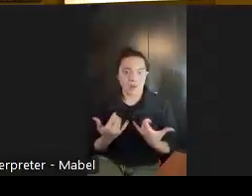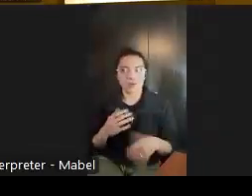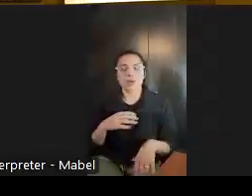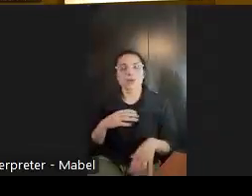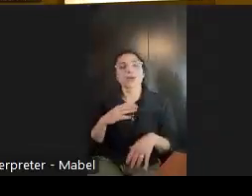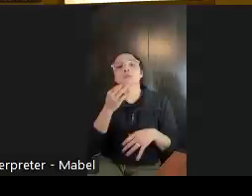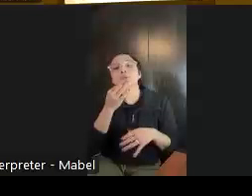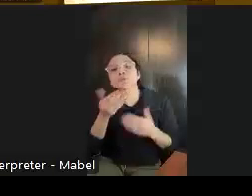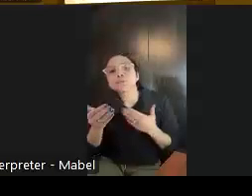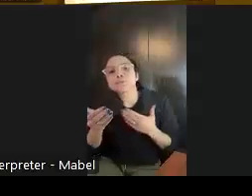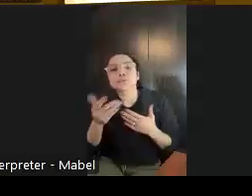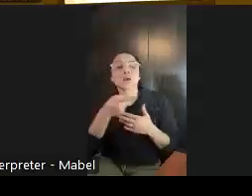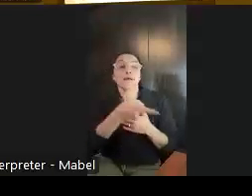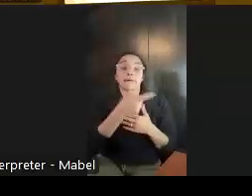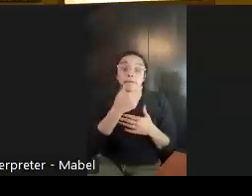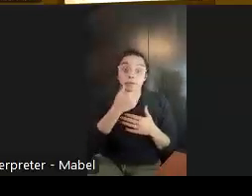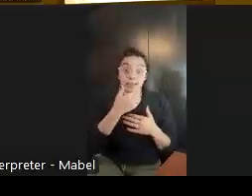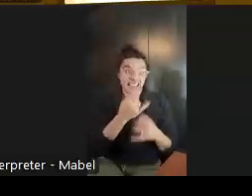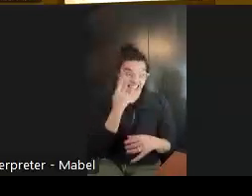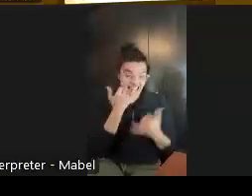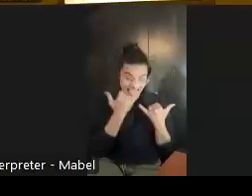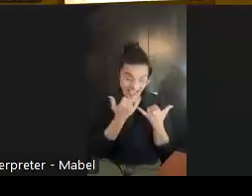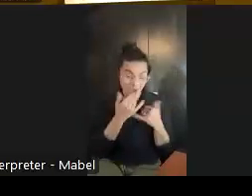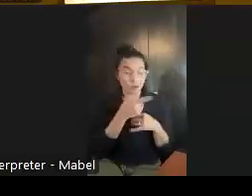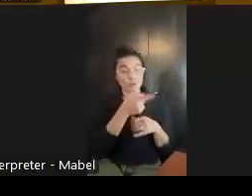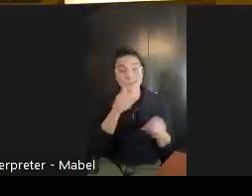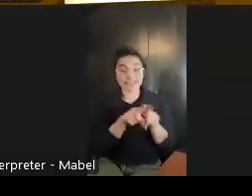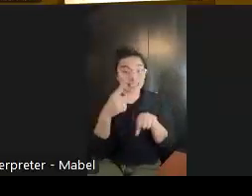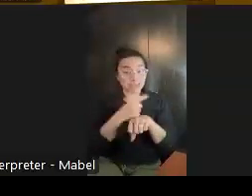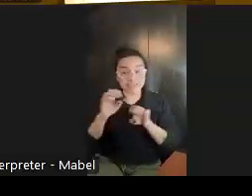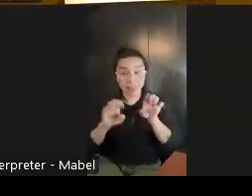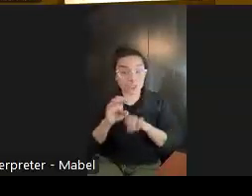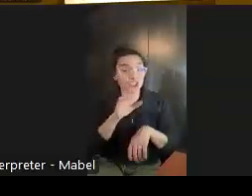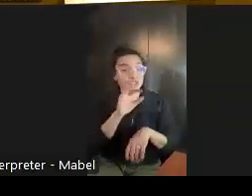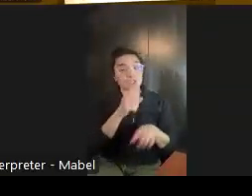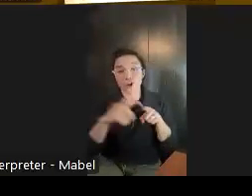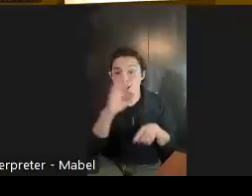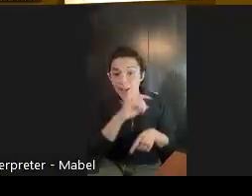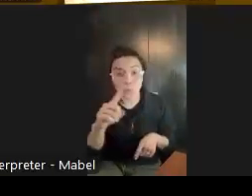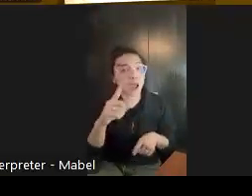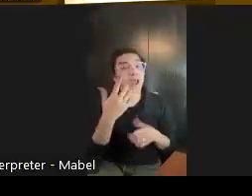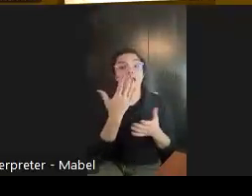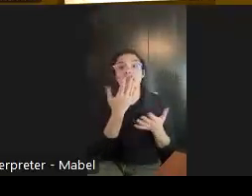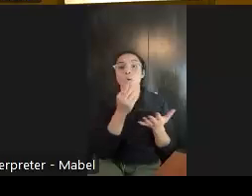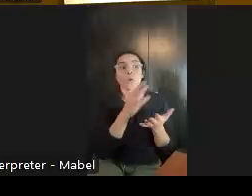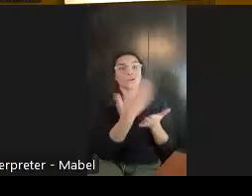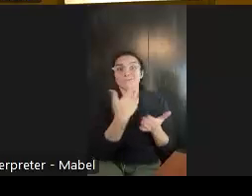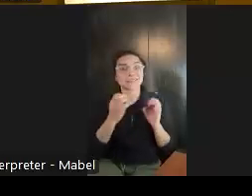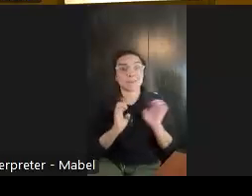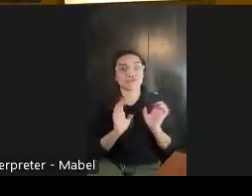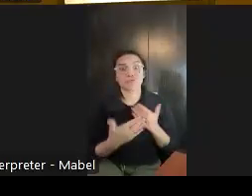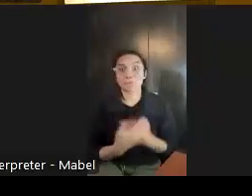calling 911 or needing some sort of same day evaluation so start sessions are similar to our